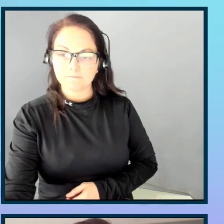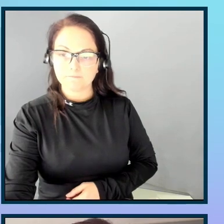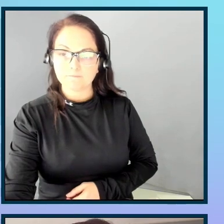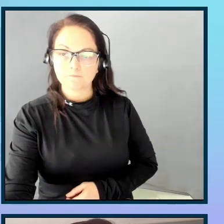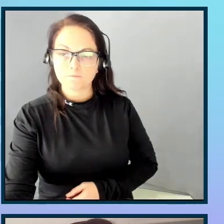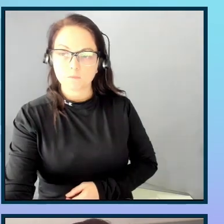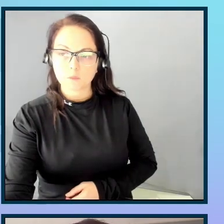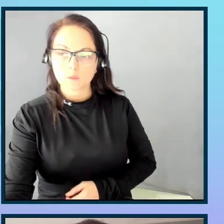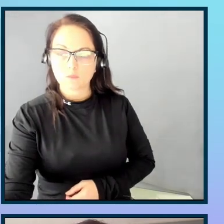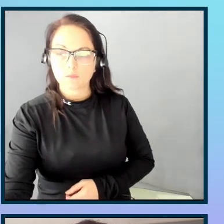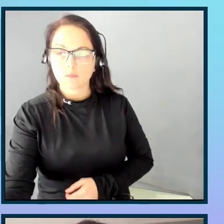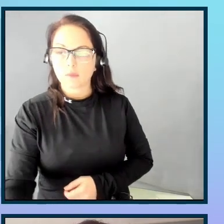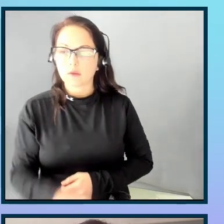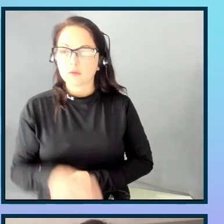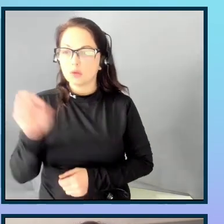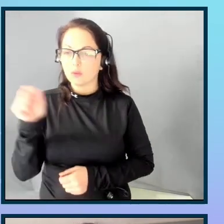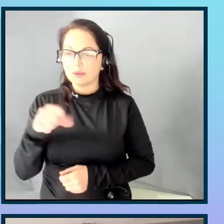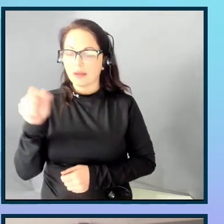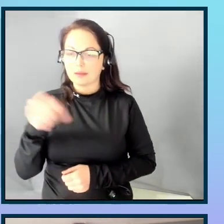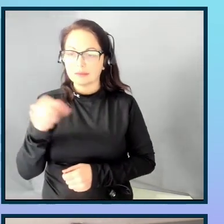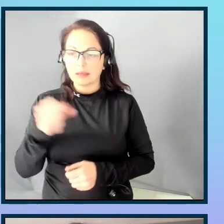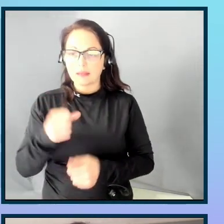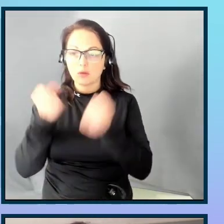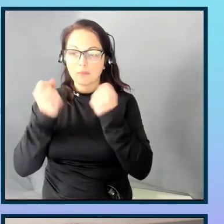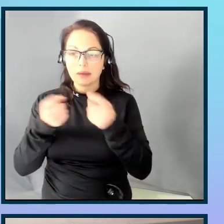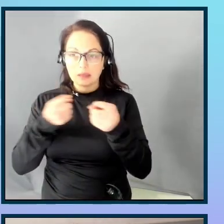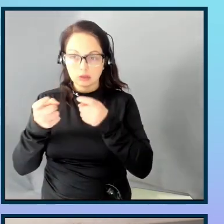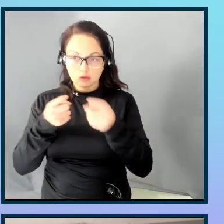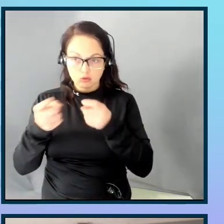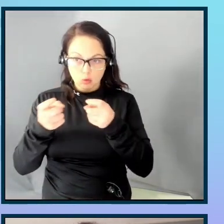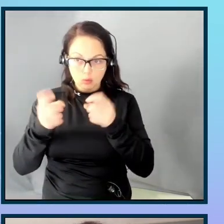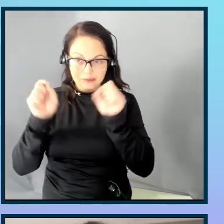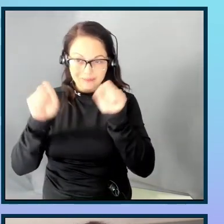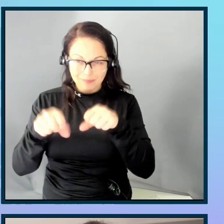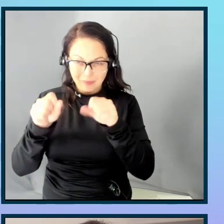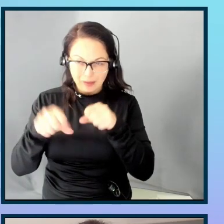The way to test for this is you start off by finding those hidden controls.